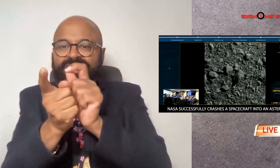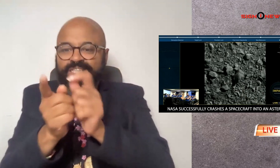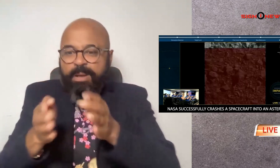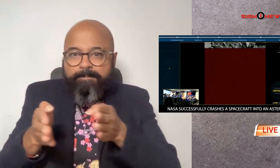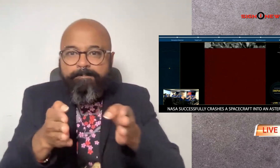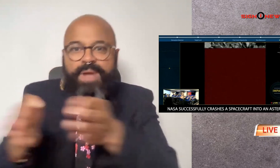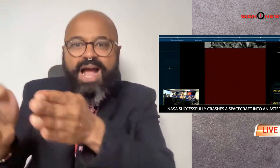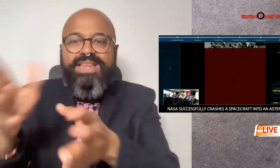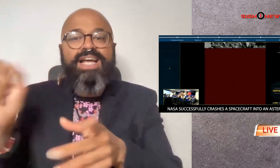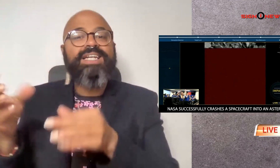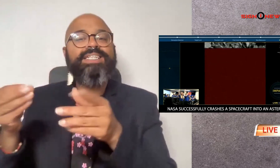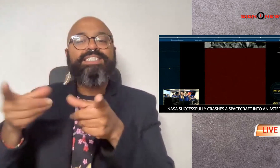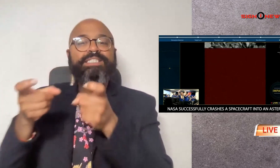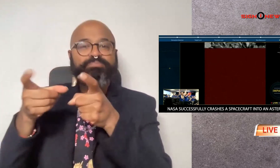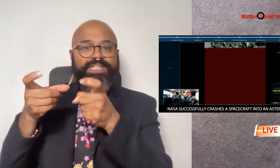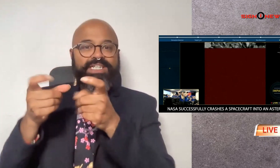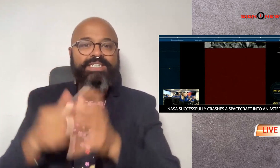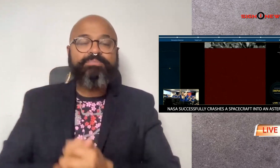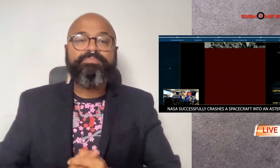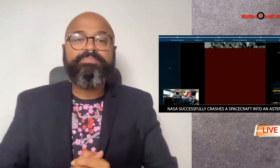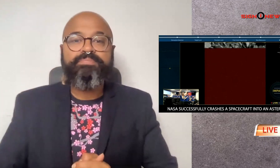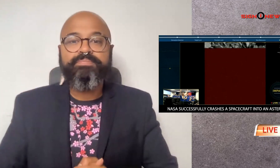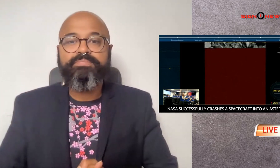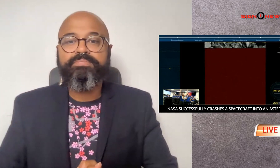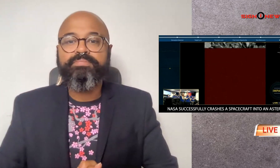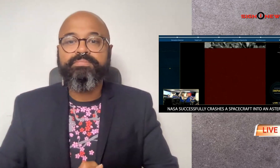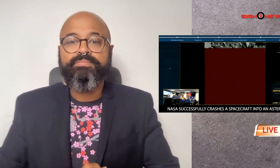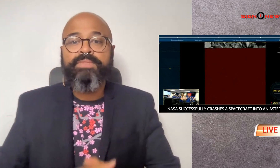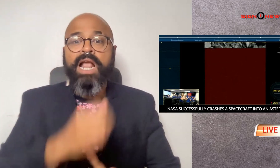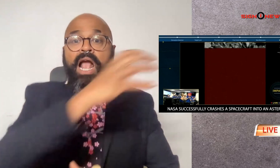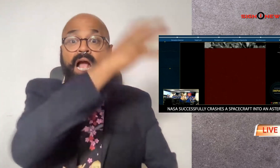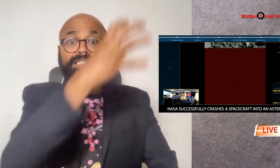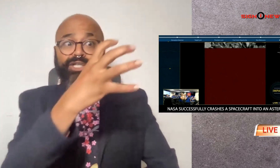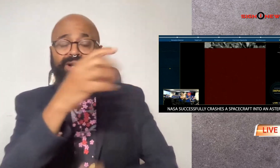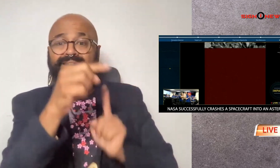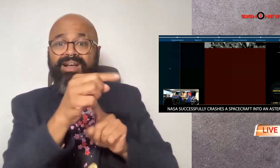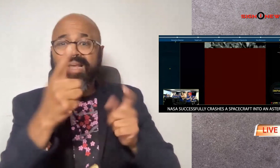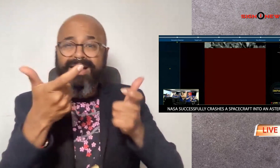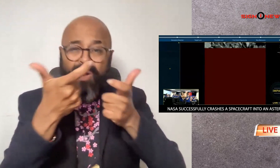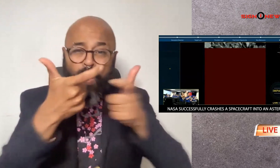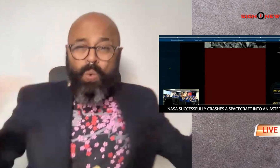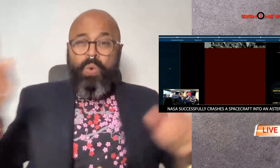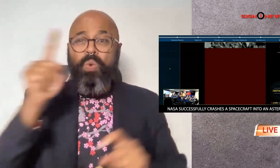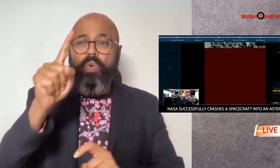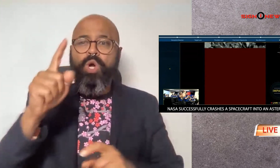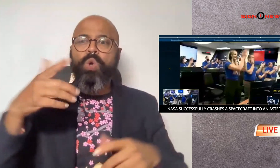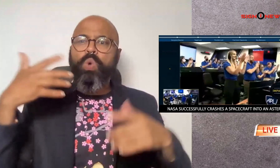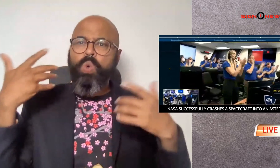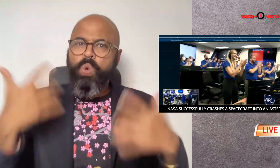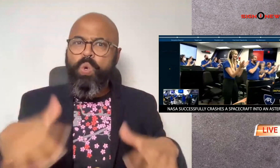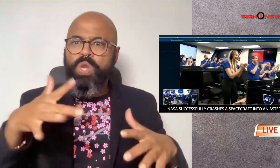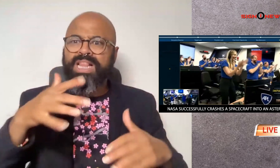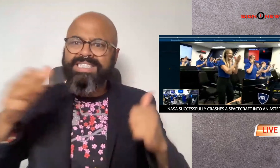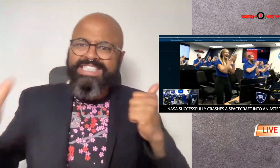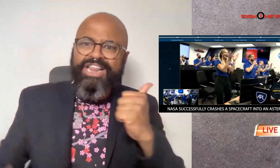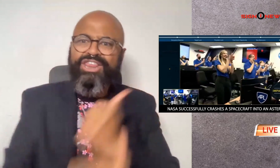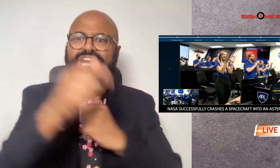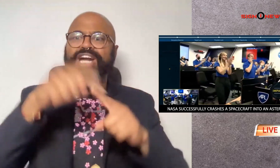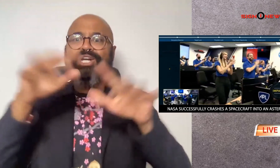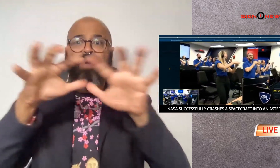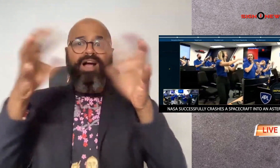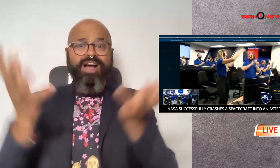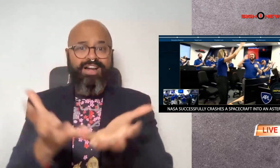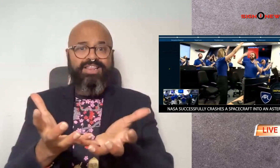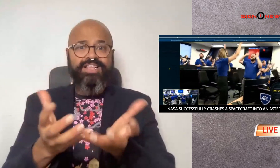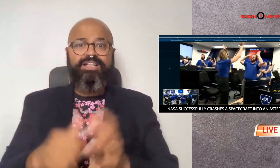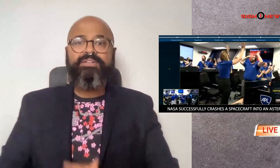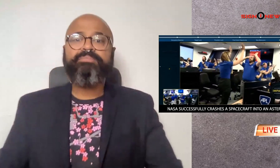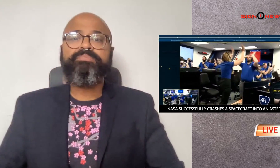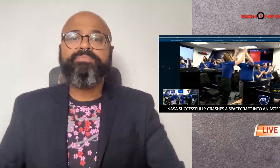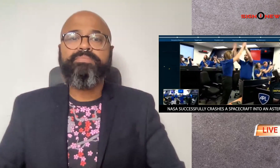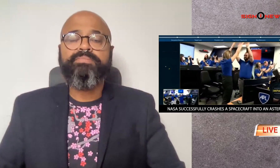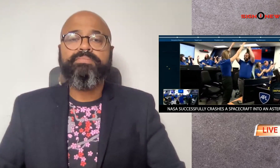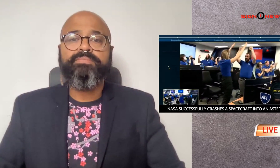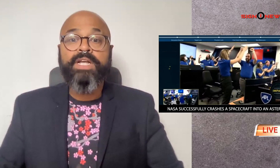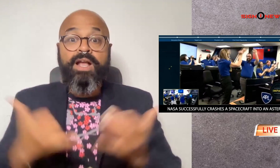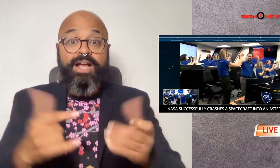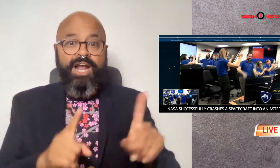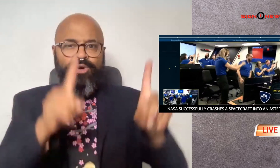path and speed asteroids especially large ones are very real threats to earth and the